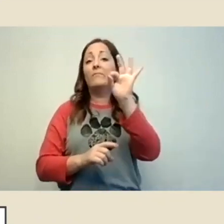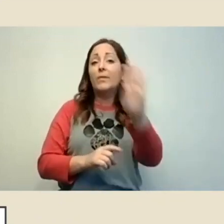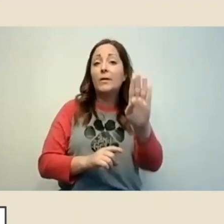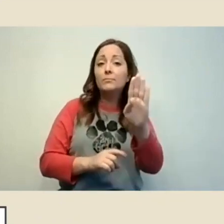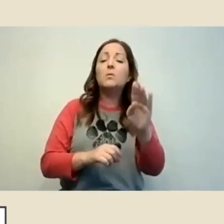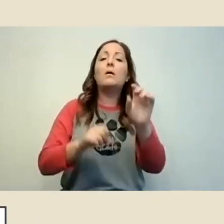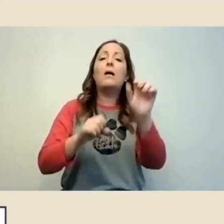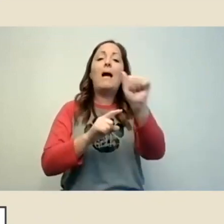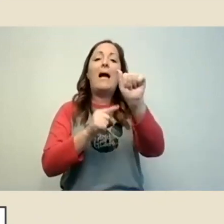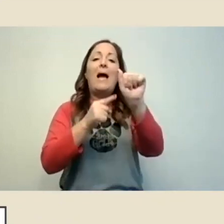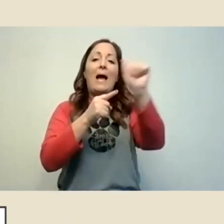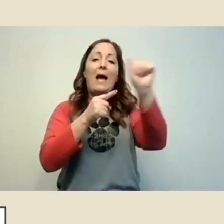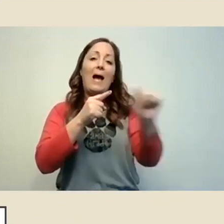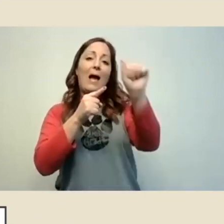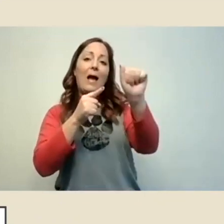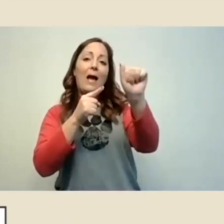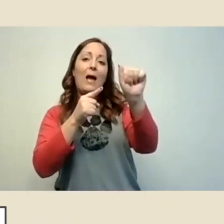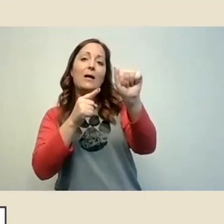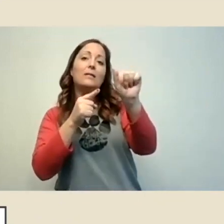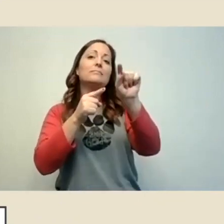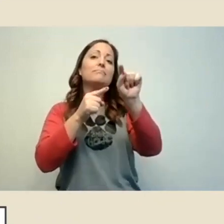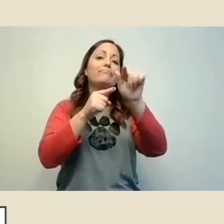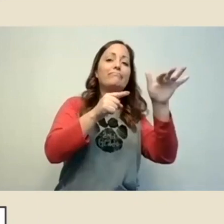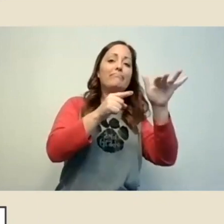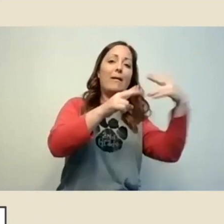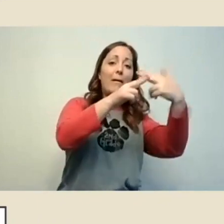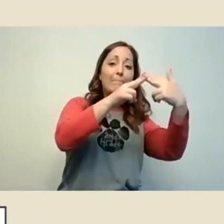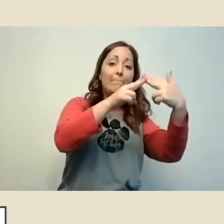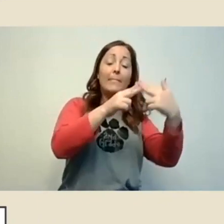This is like tagging that you may do on Instagram or Facebook